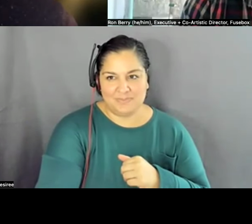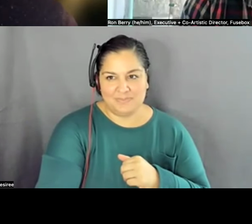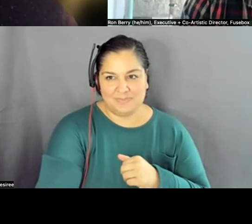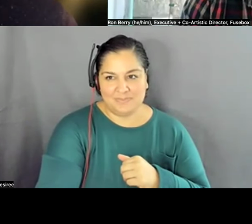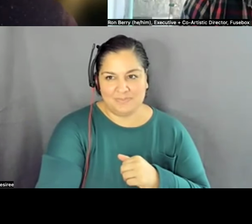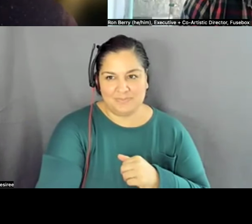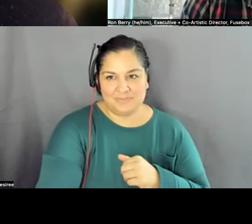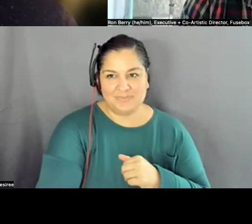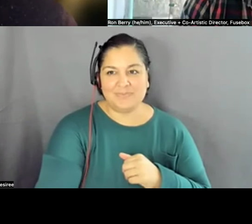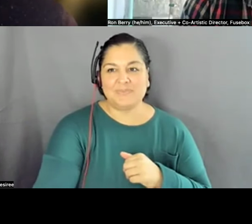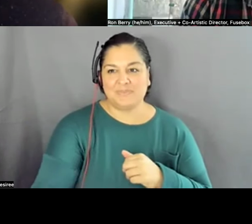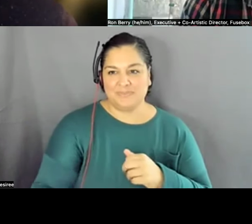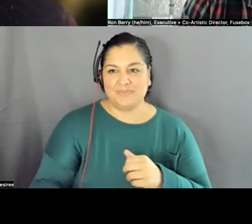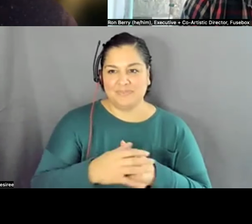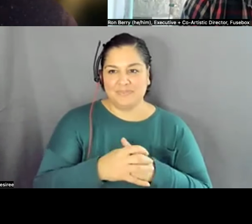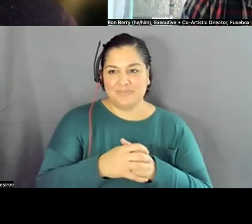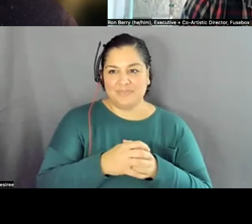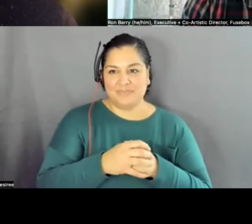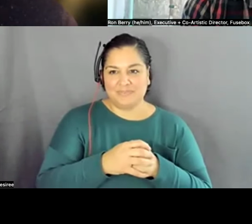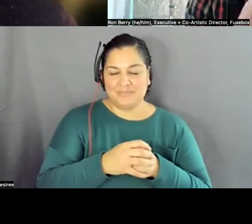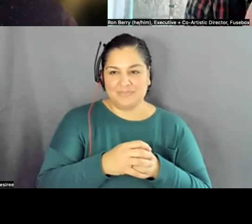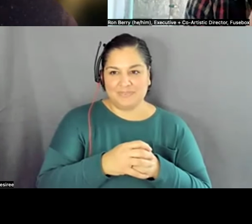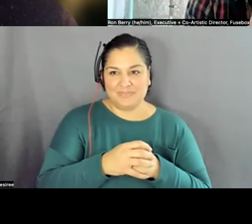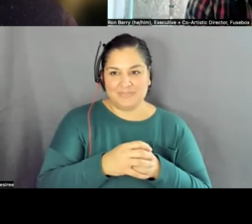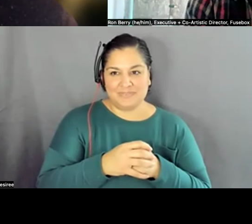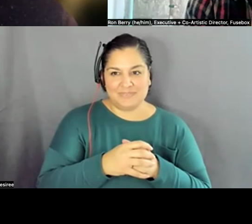So I wanted to end with, one last question from the audience.